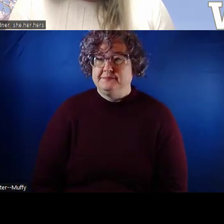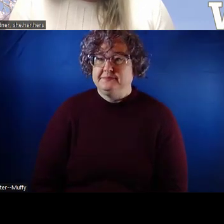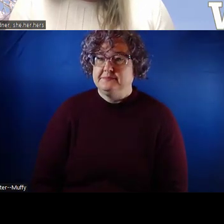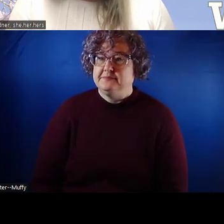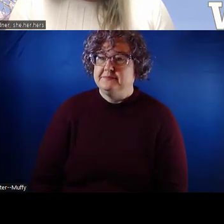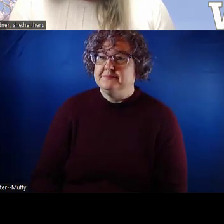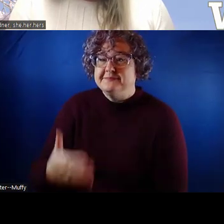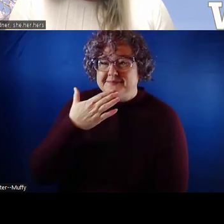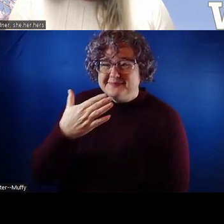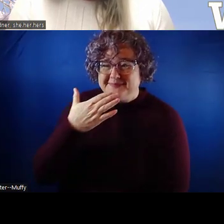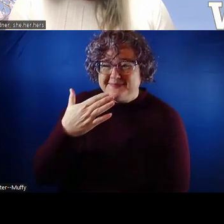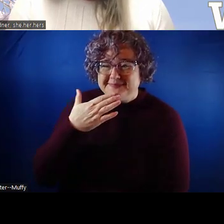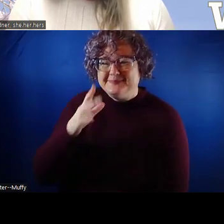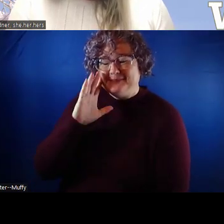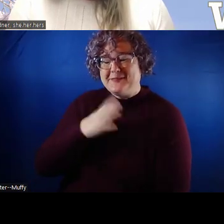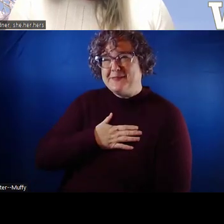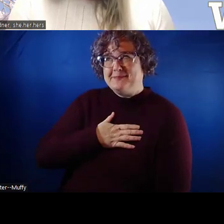Thank you very much for the compliment.